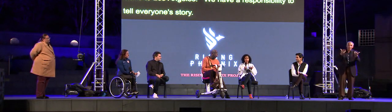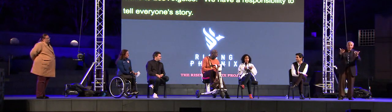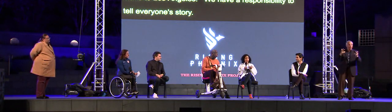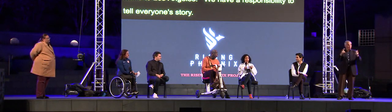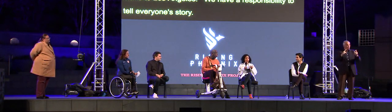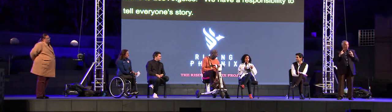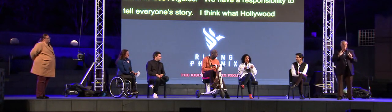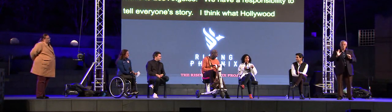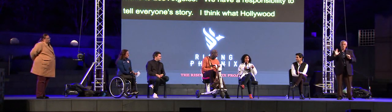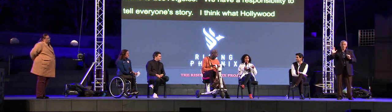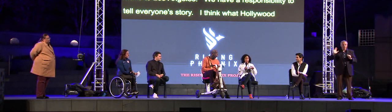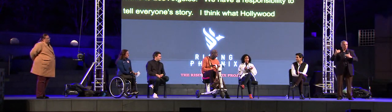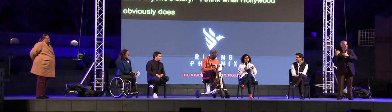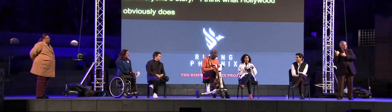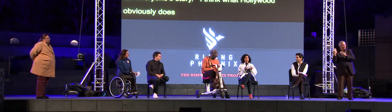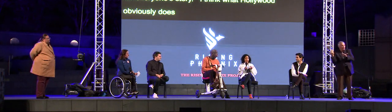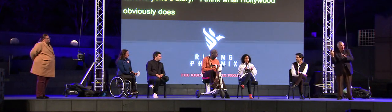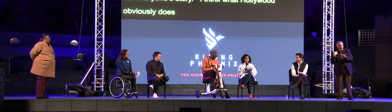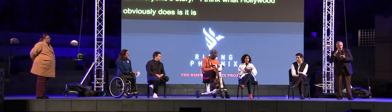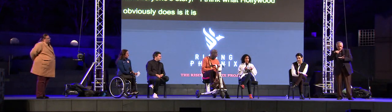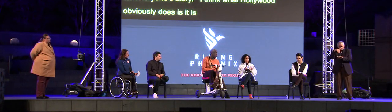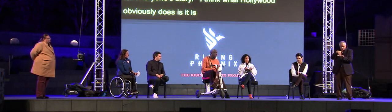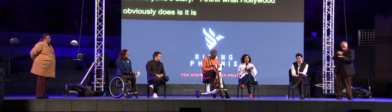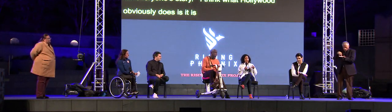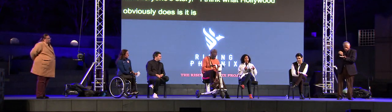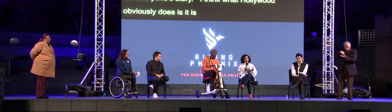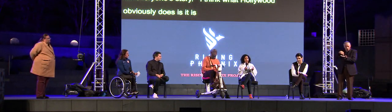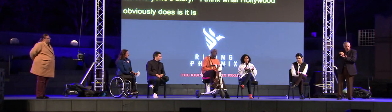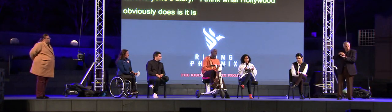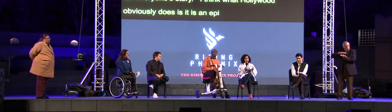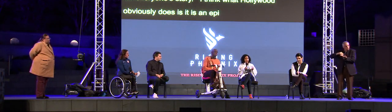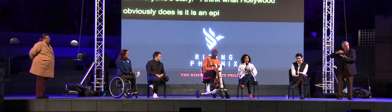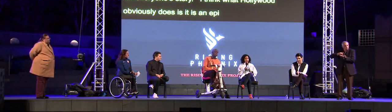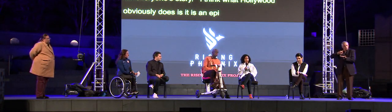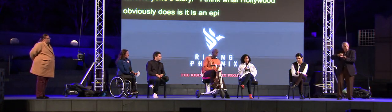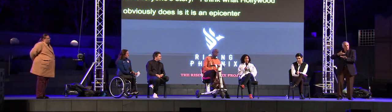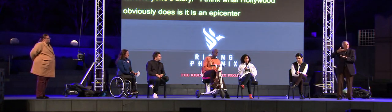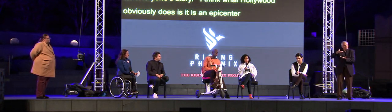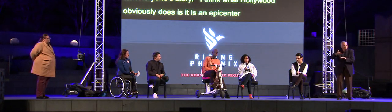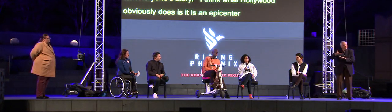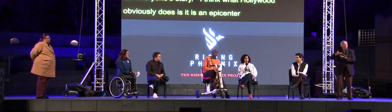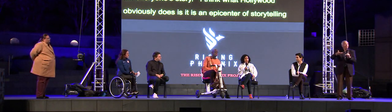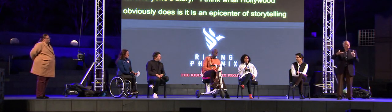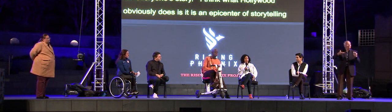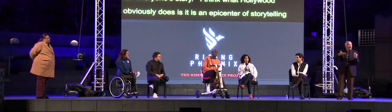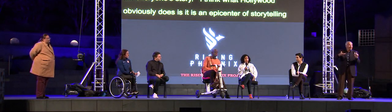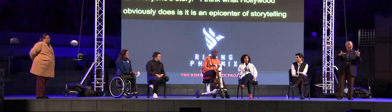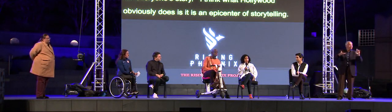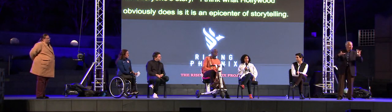does is it is an epicenter of storytelling, and that's what we want the LA28 games to be as well.